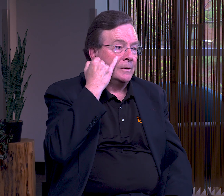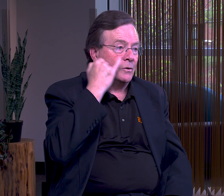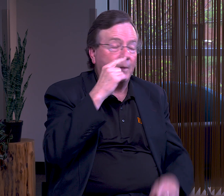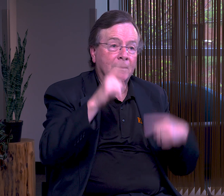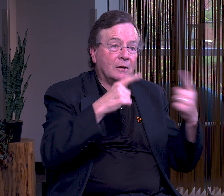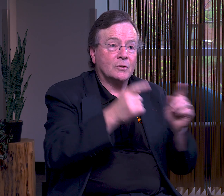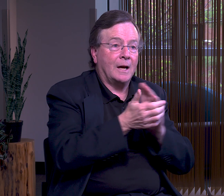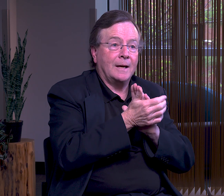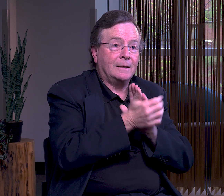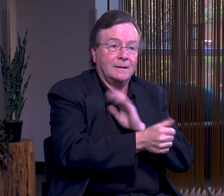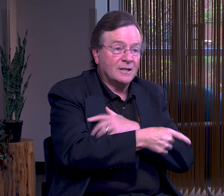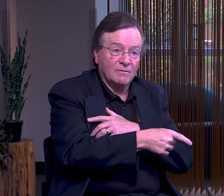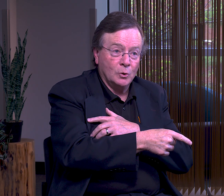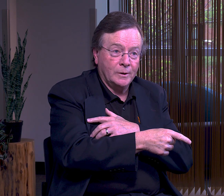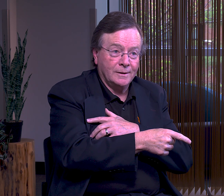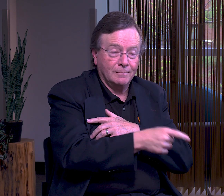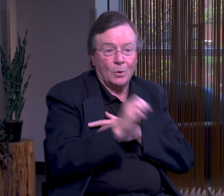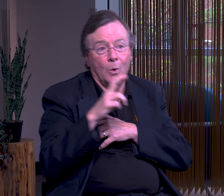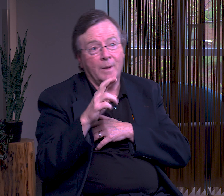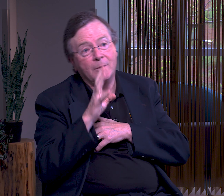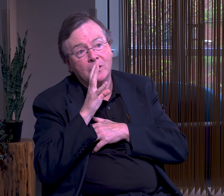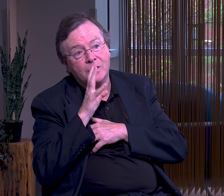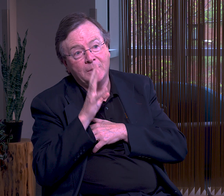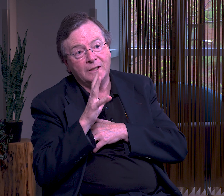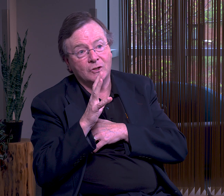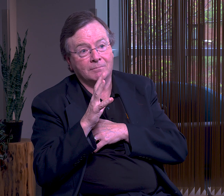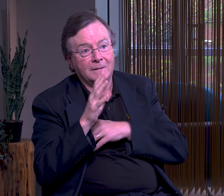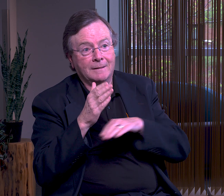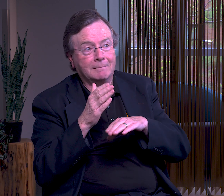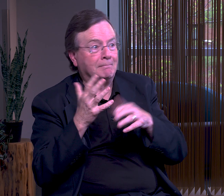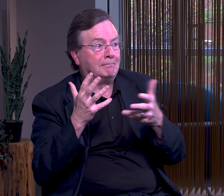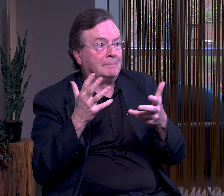Maybe they're signing isn't fluent, or maybe they're speech,